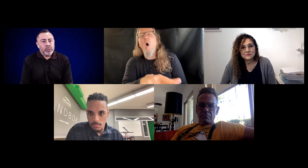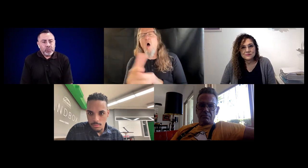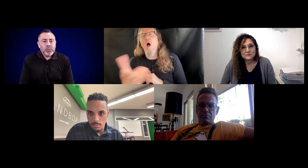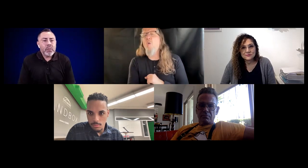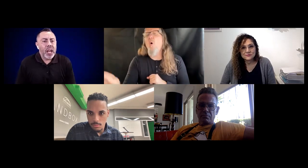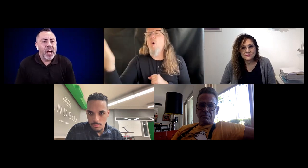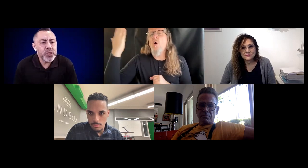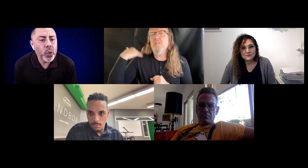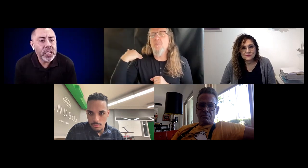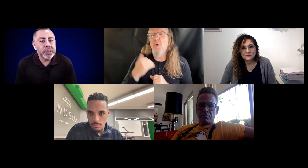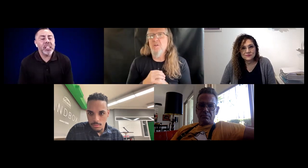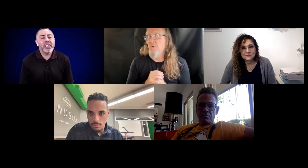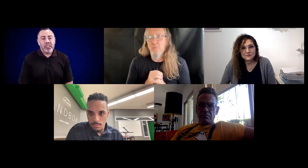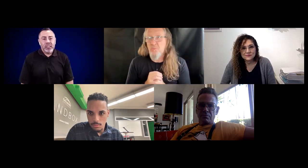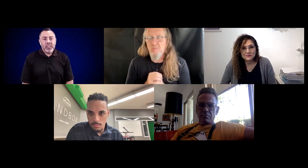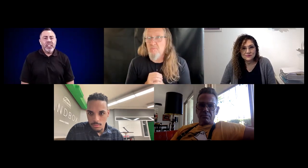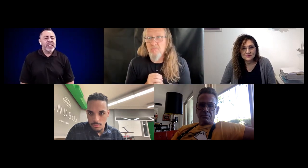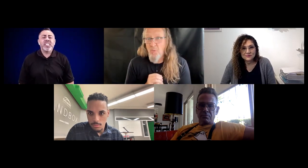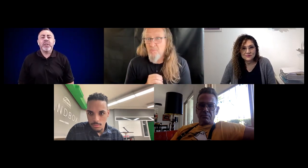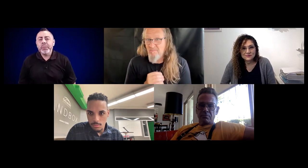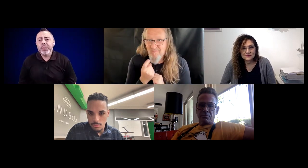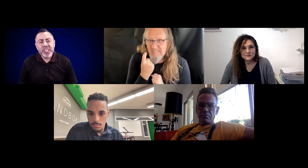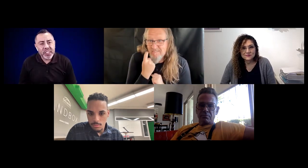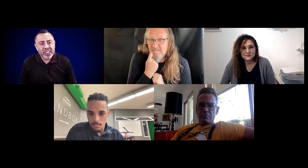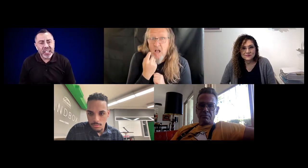I also want to be clear, but some people say things like, Oh, that was a long time ago.